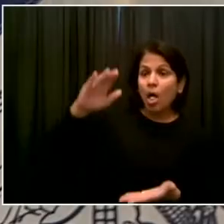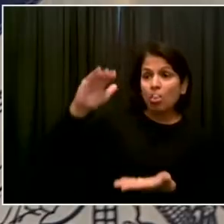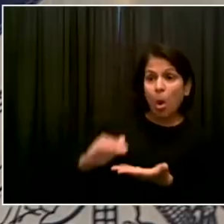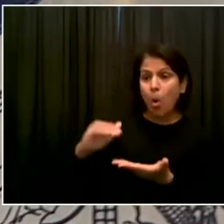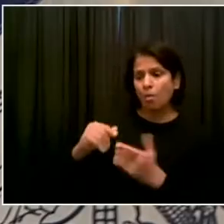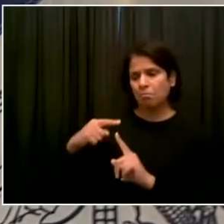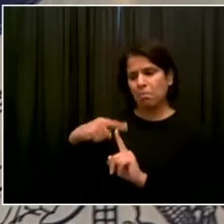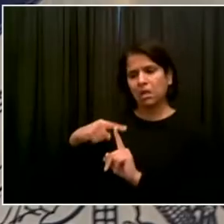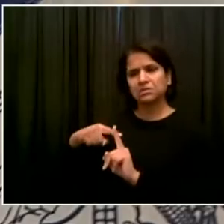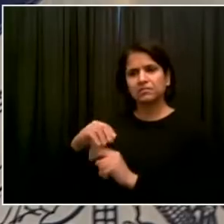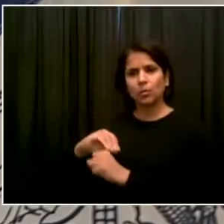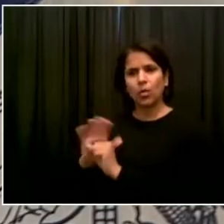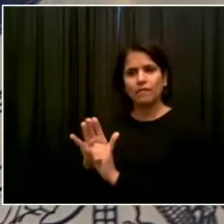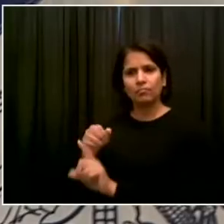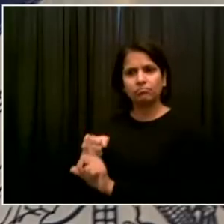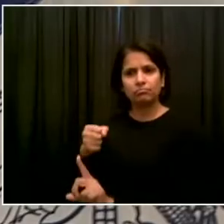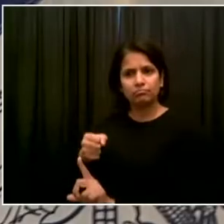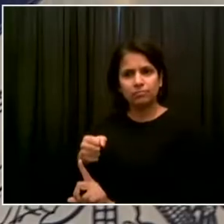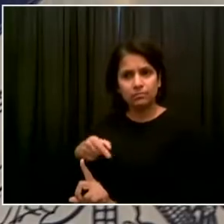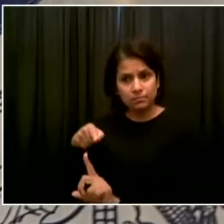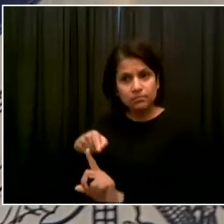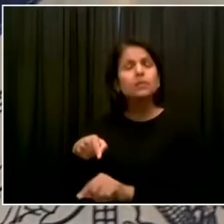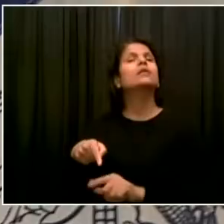EXTRAORDINARILY CONSISTENT. SHO WVERY LOW